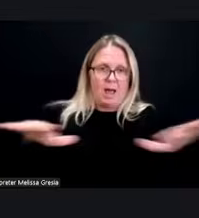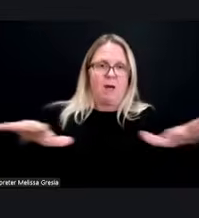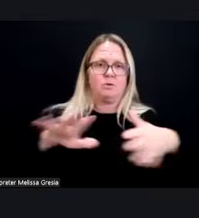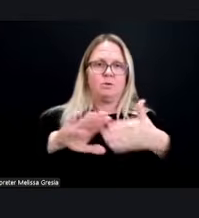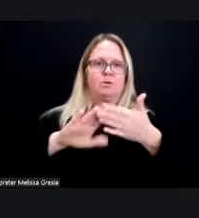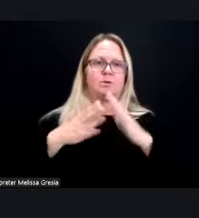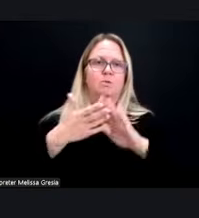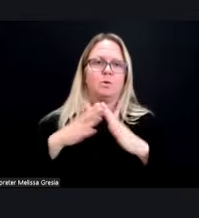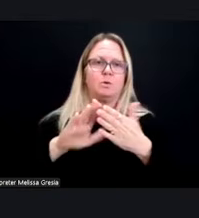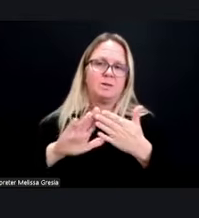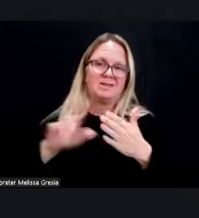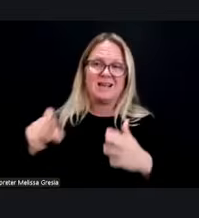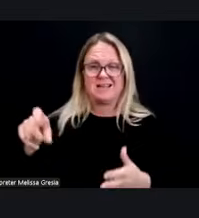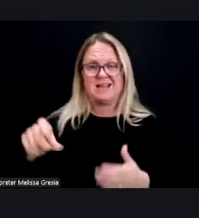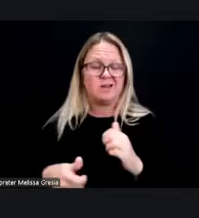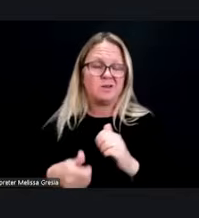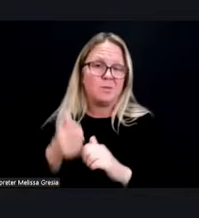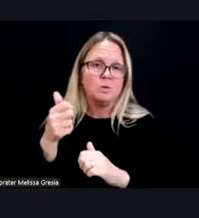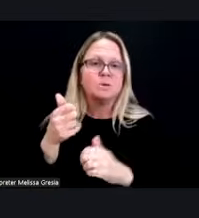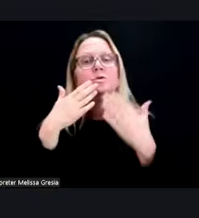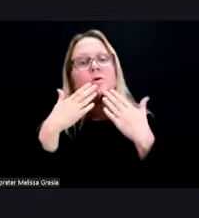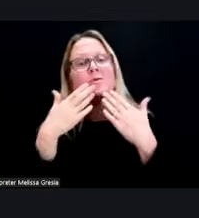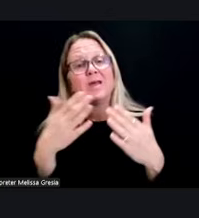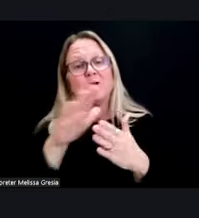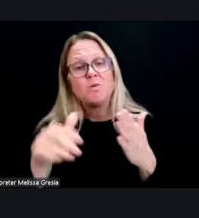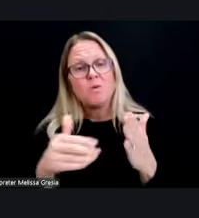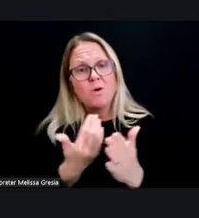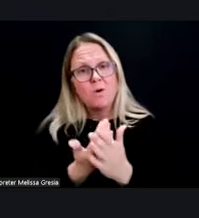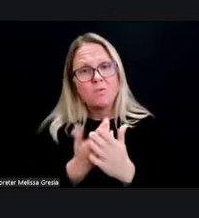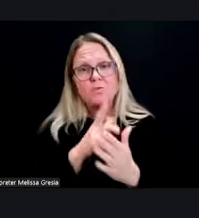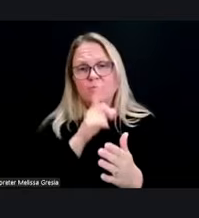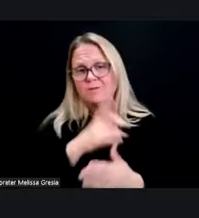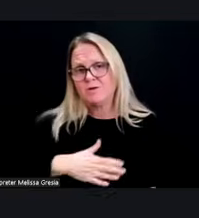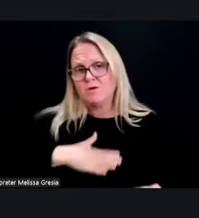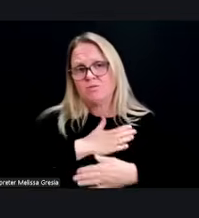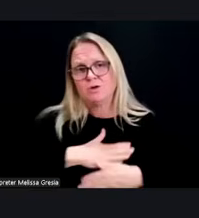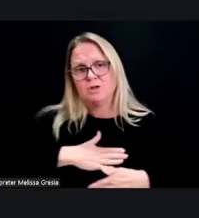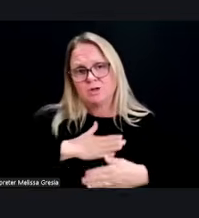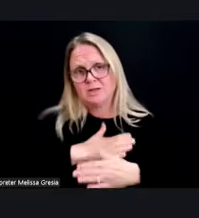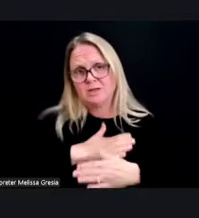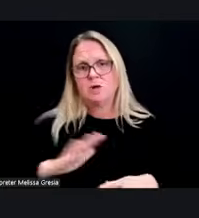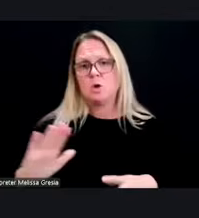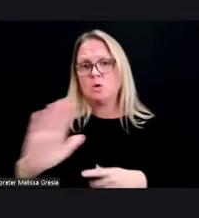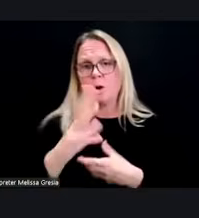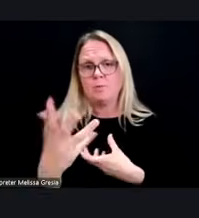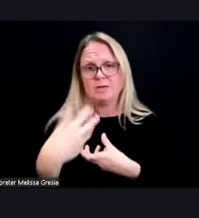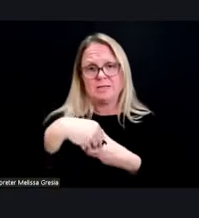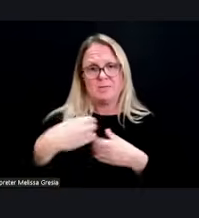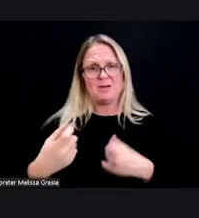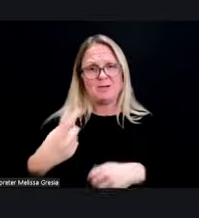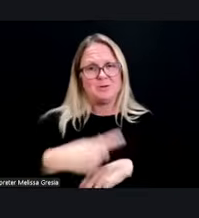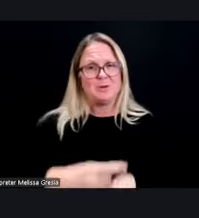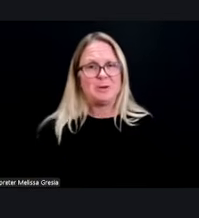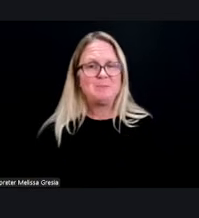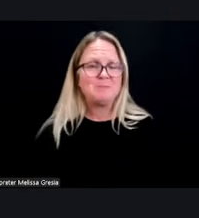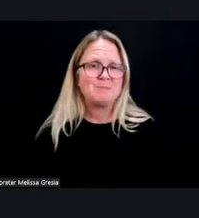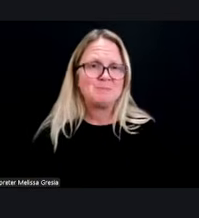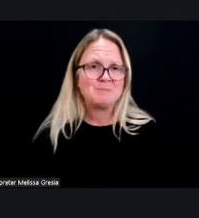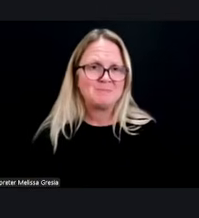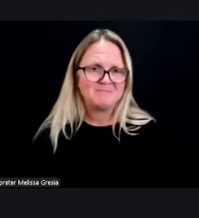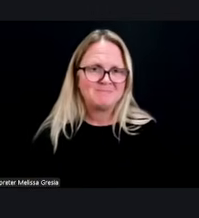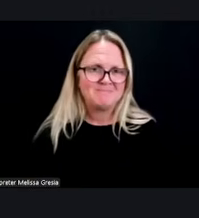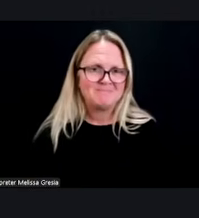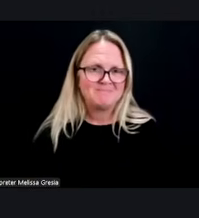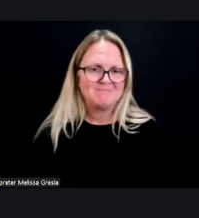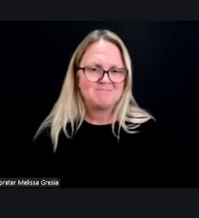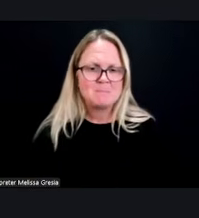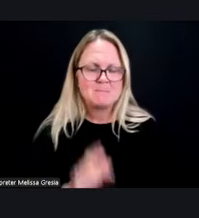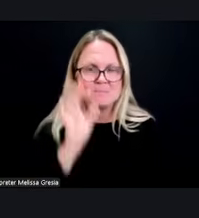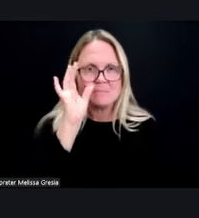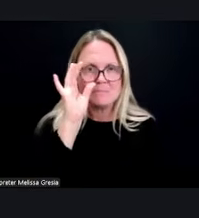uh need it needed most. So, thank you all. We we really appreciate um your participation.